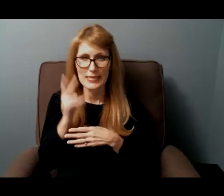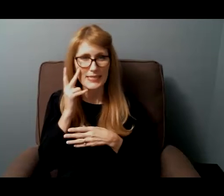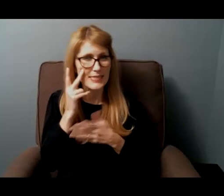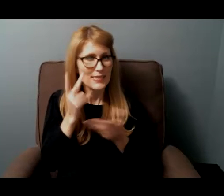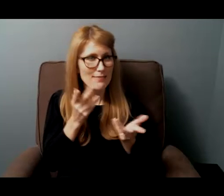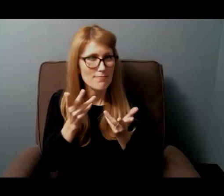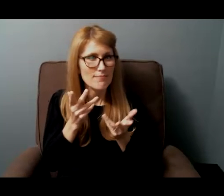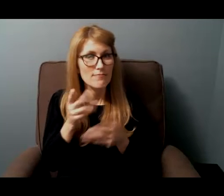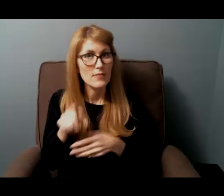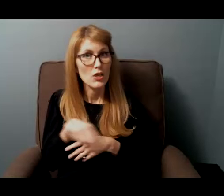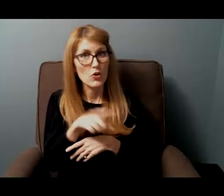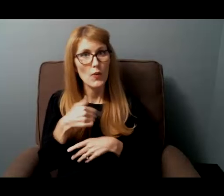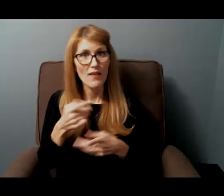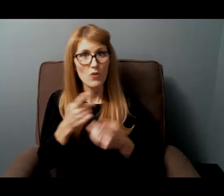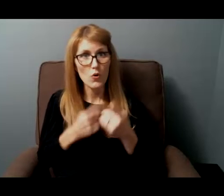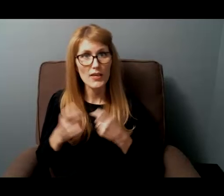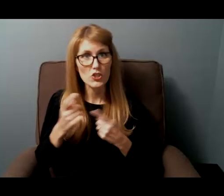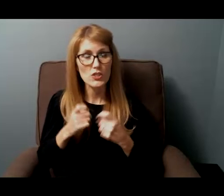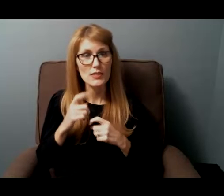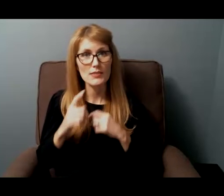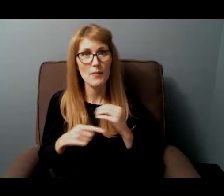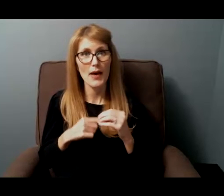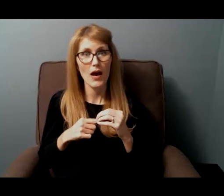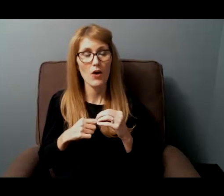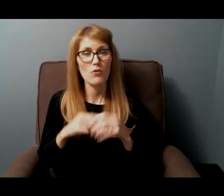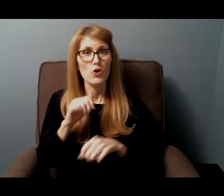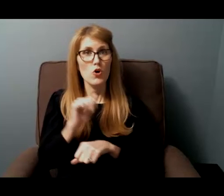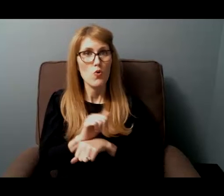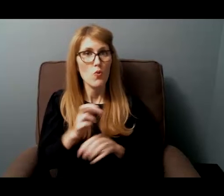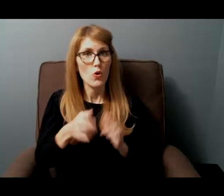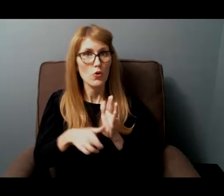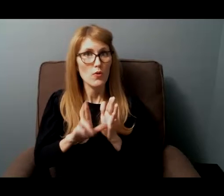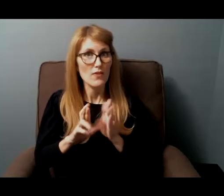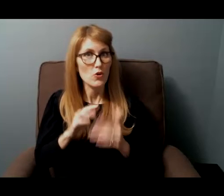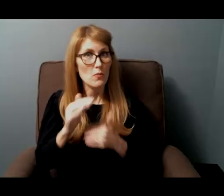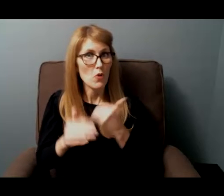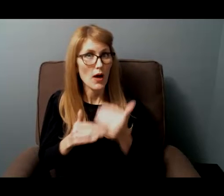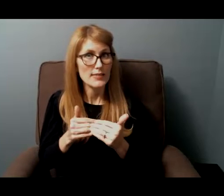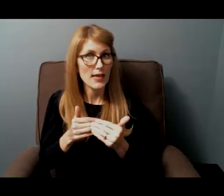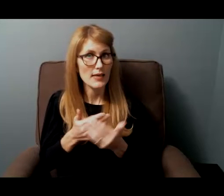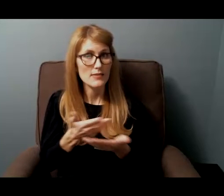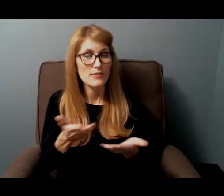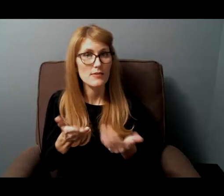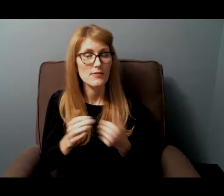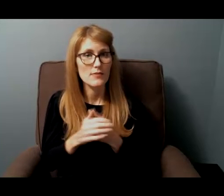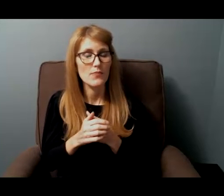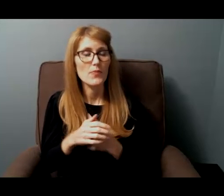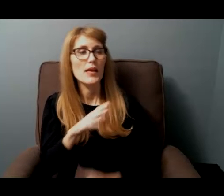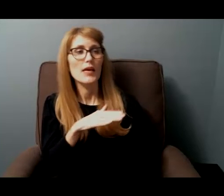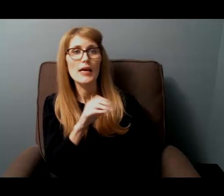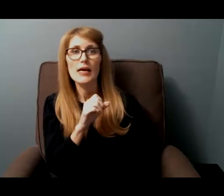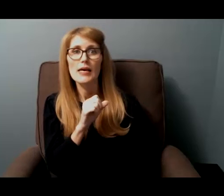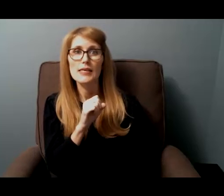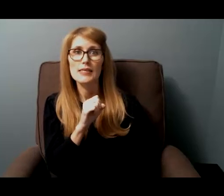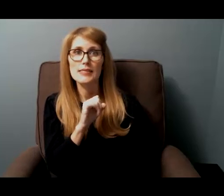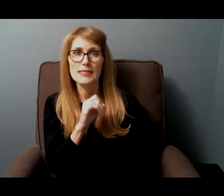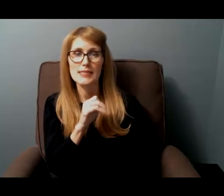have questions about that work review process. And Ciara, while you are checking the chat, I